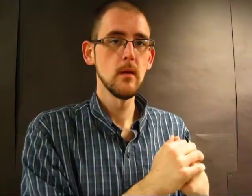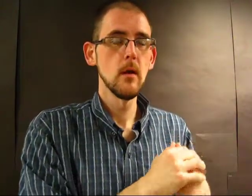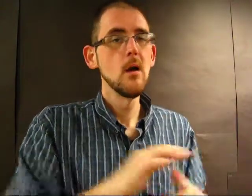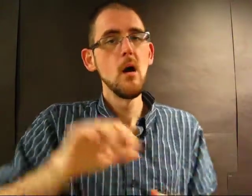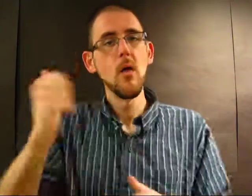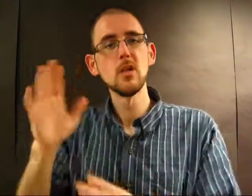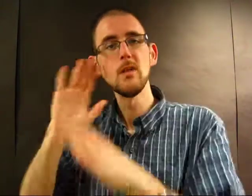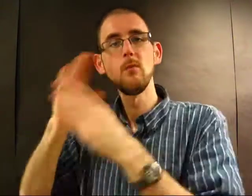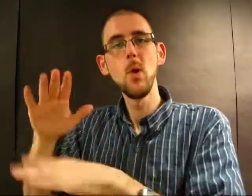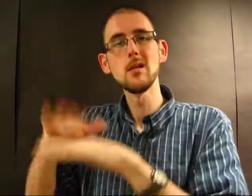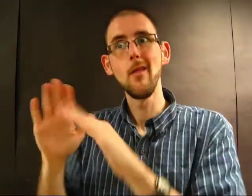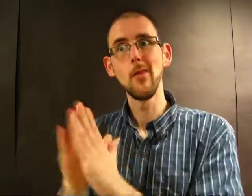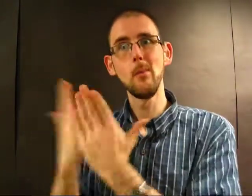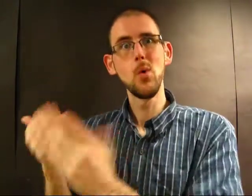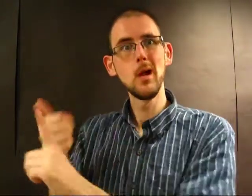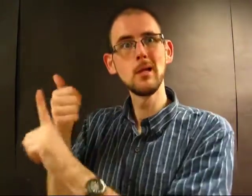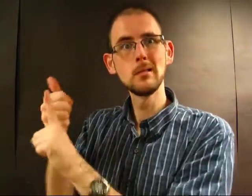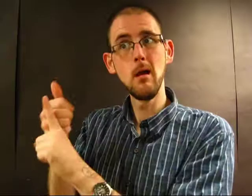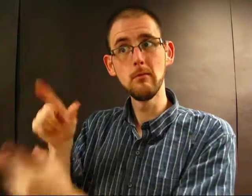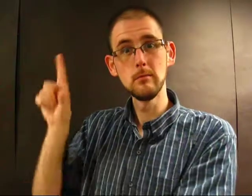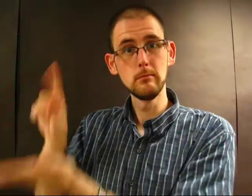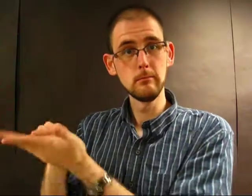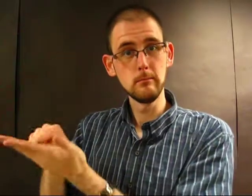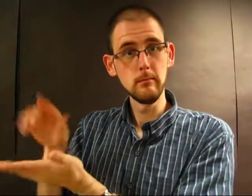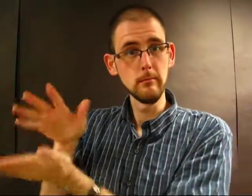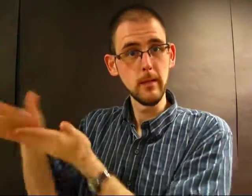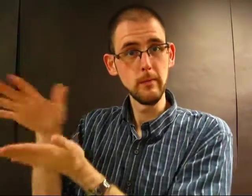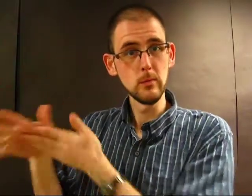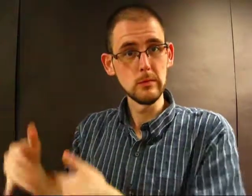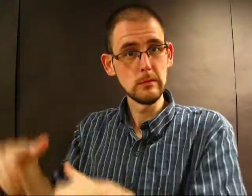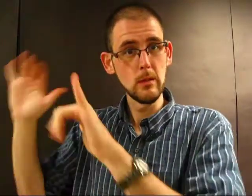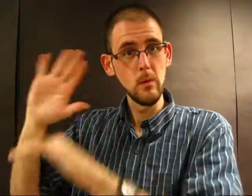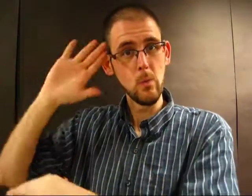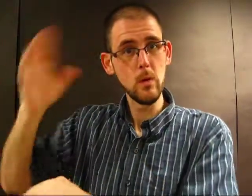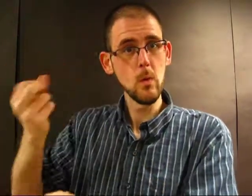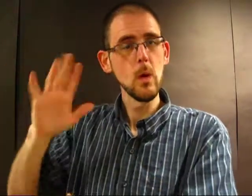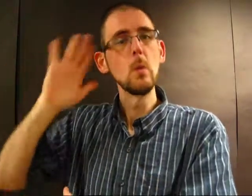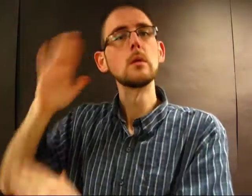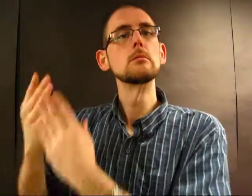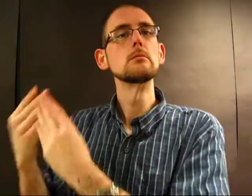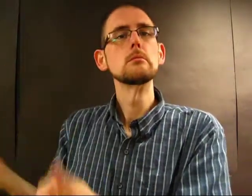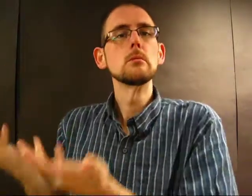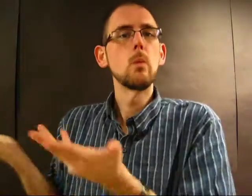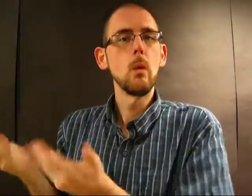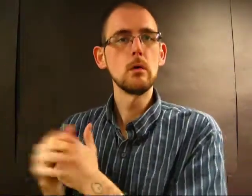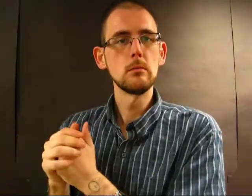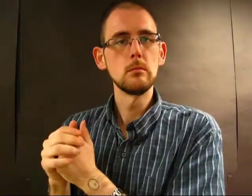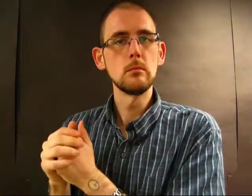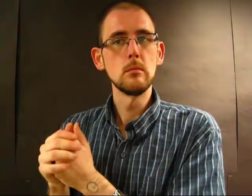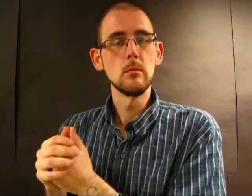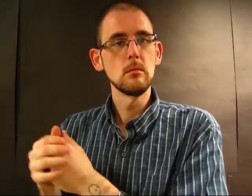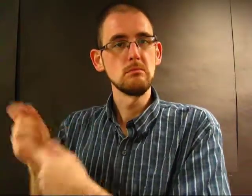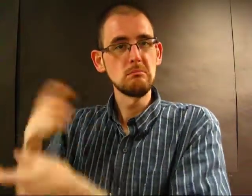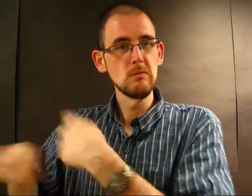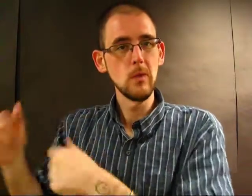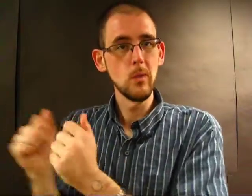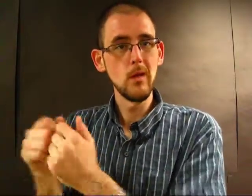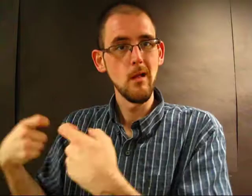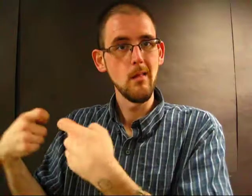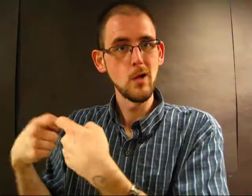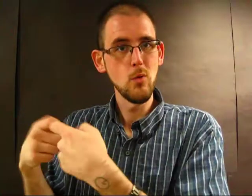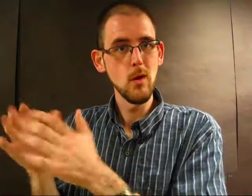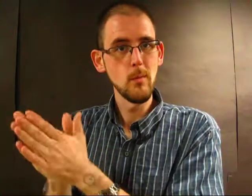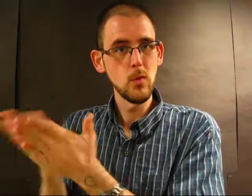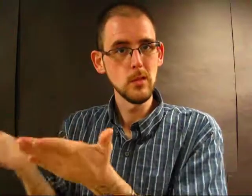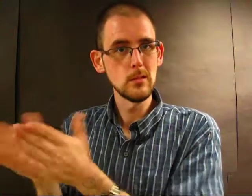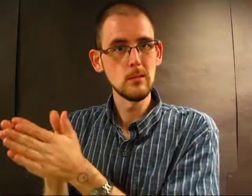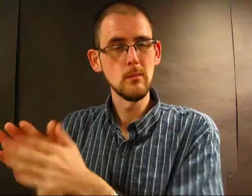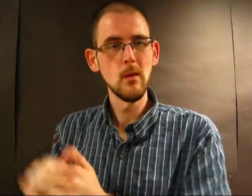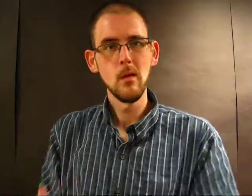other writers focused on the book itself, and whether print books will be replaced entirely by electronic books.